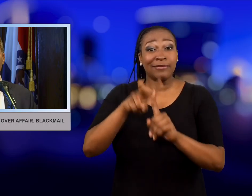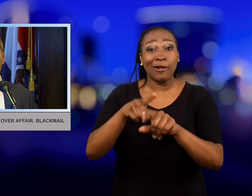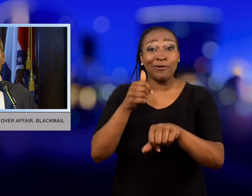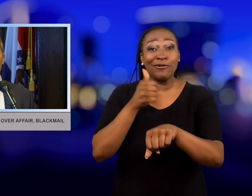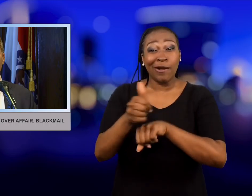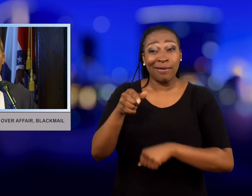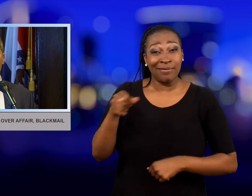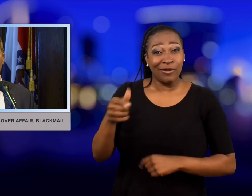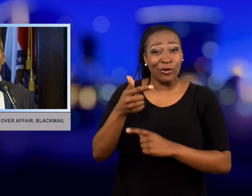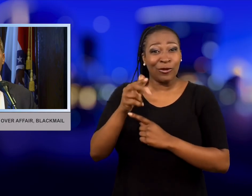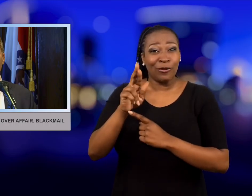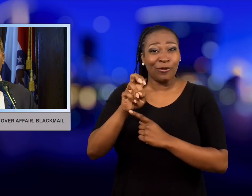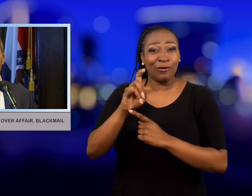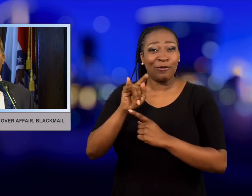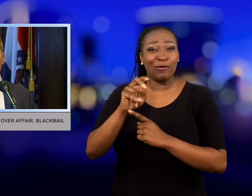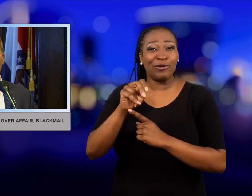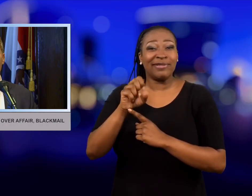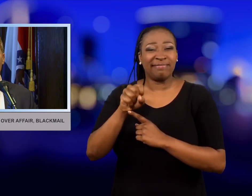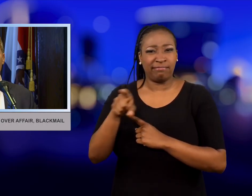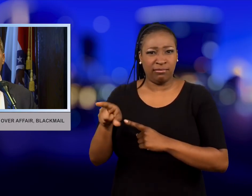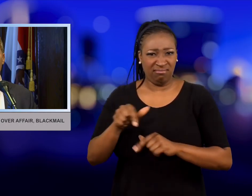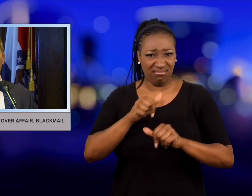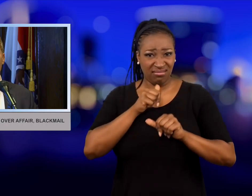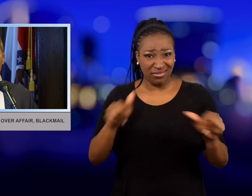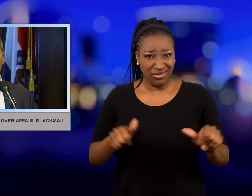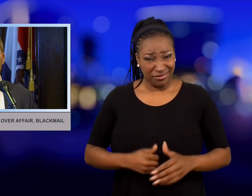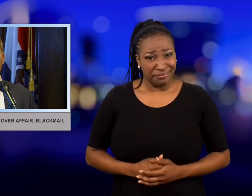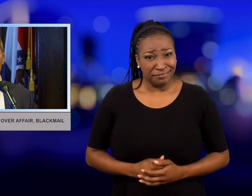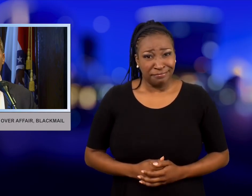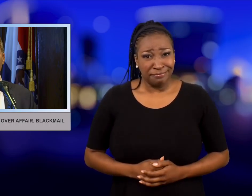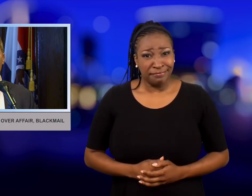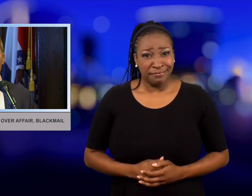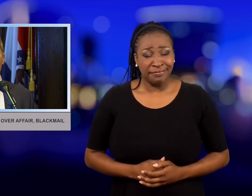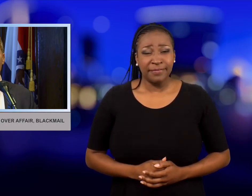Greitens denies the charges.